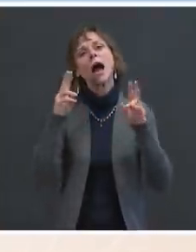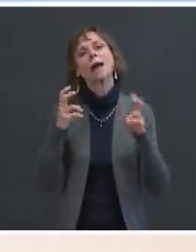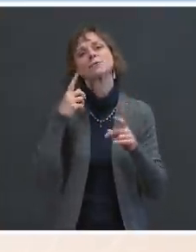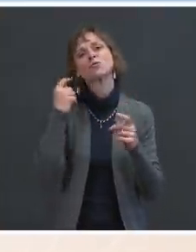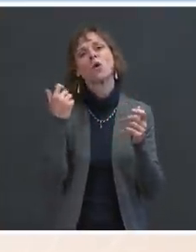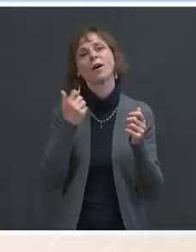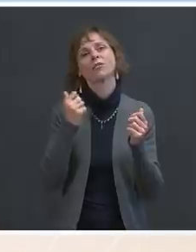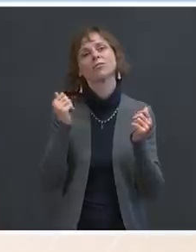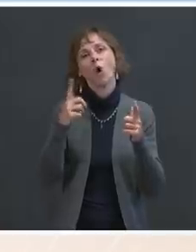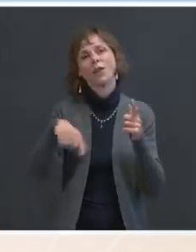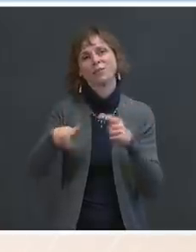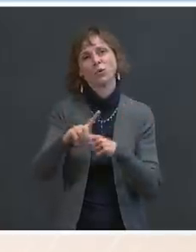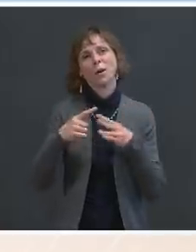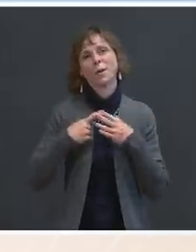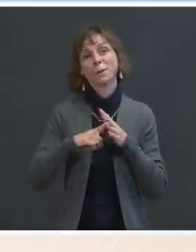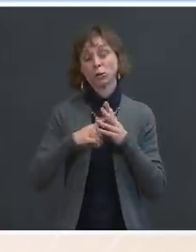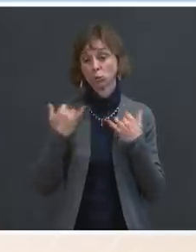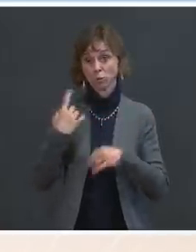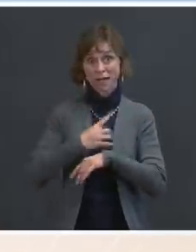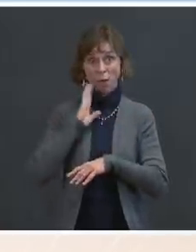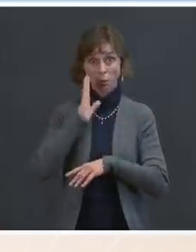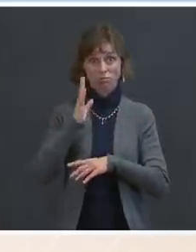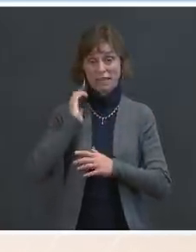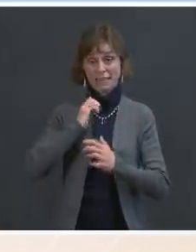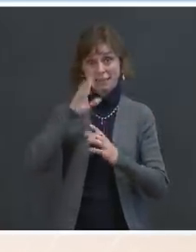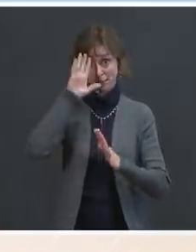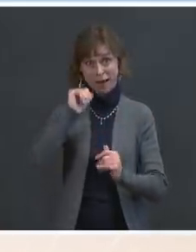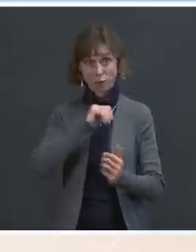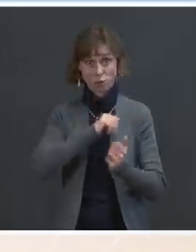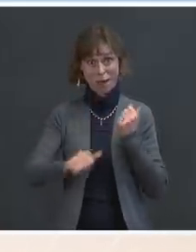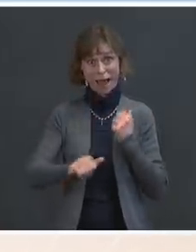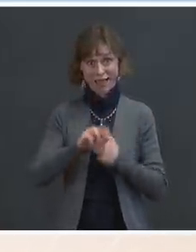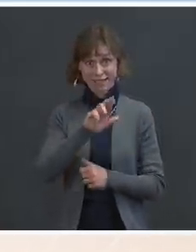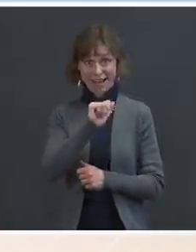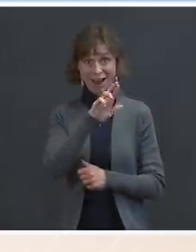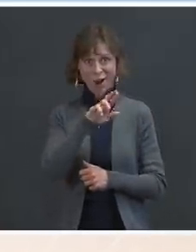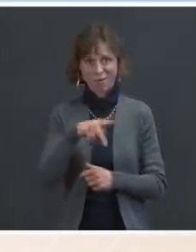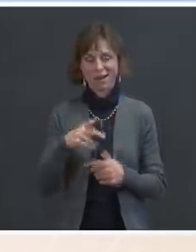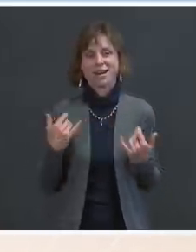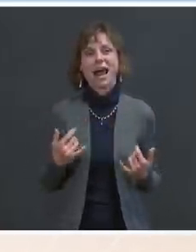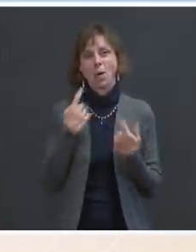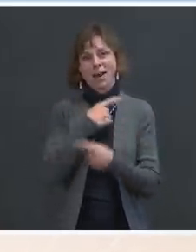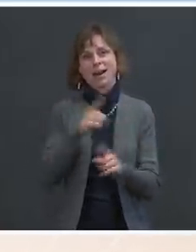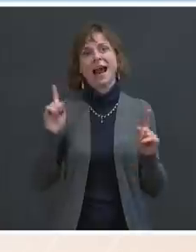With today's expected passage of the Rescue Plan, I can announce that the President will sign the bill